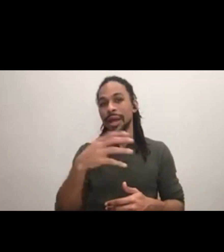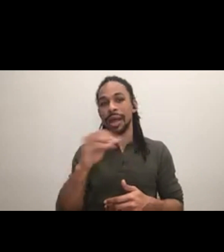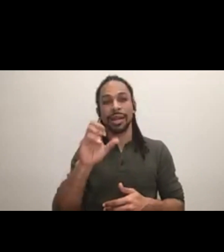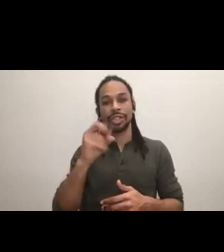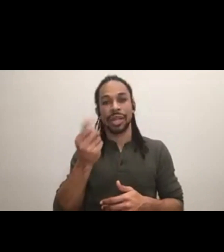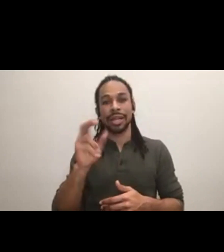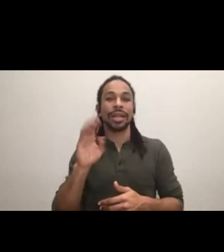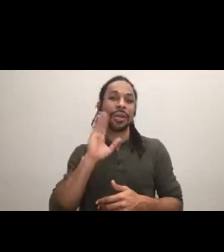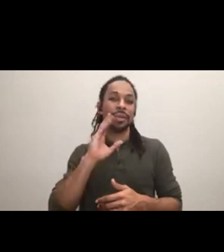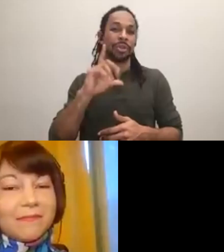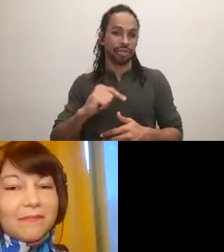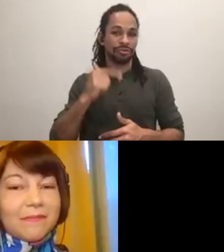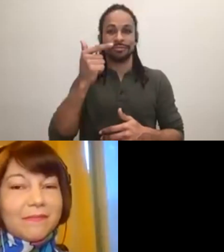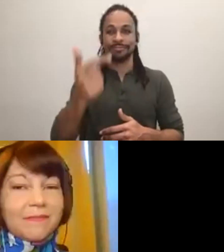Thanks so much.